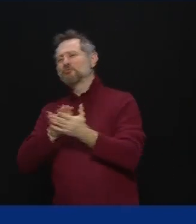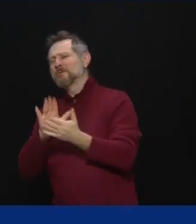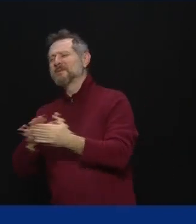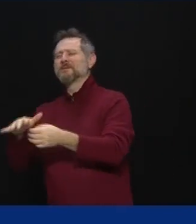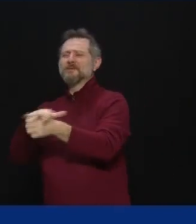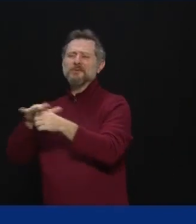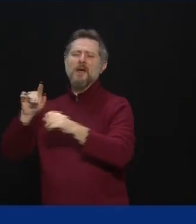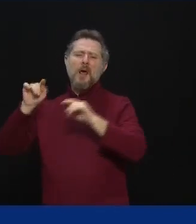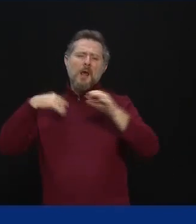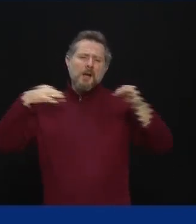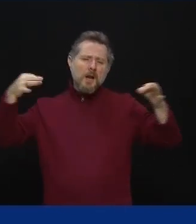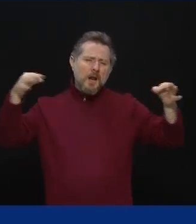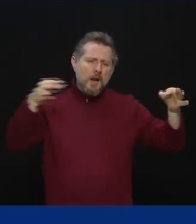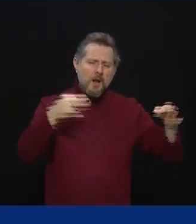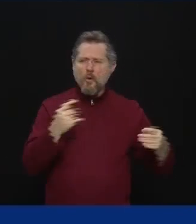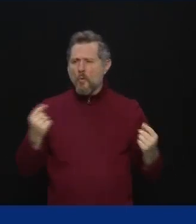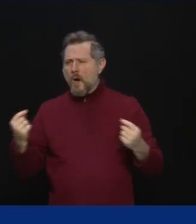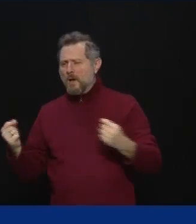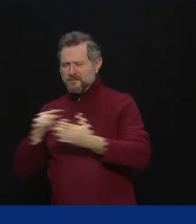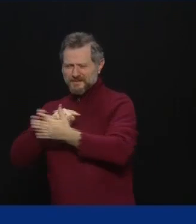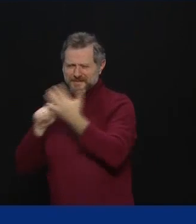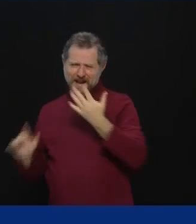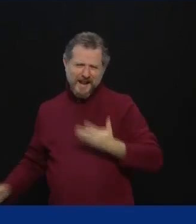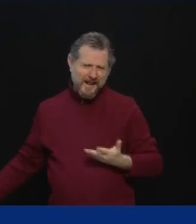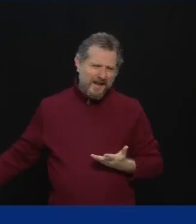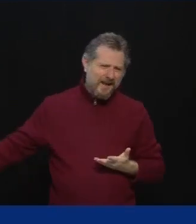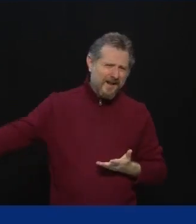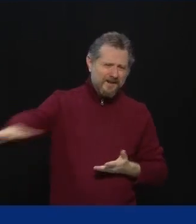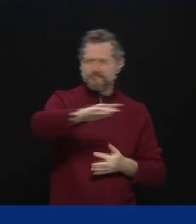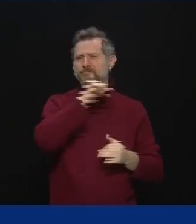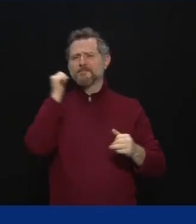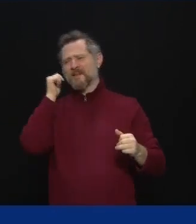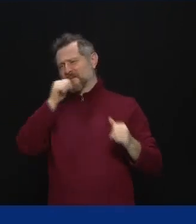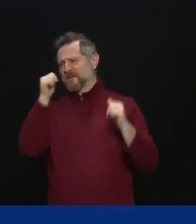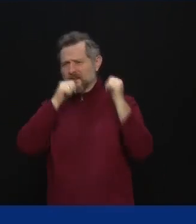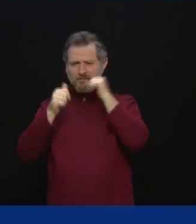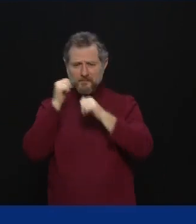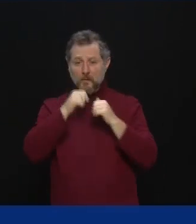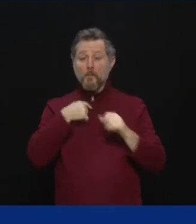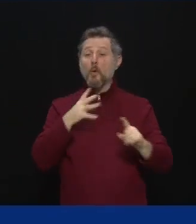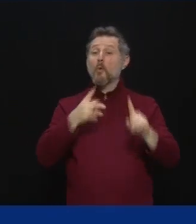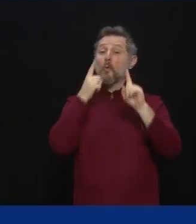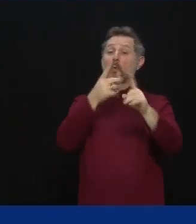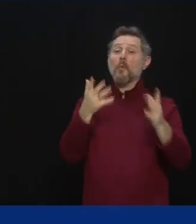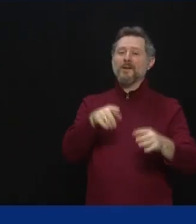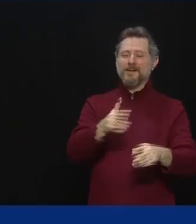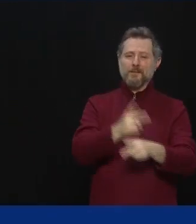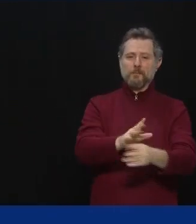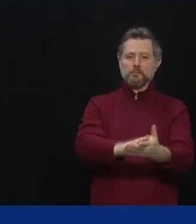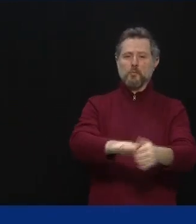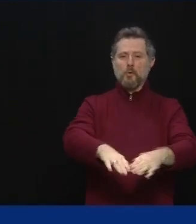AS WELL AS OUR PUBLIC, LOCAL THE SCHOOL DISTRICTS BRINGING ALL OF THESE PARTNERS TOGETHER.